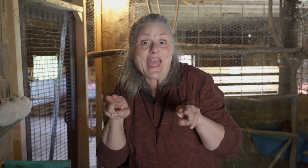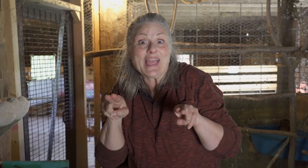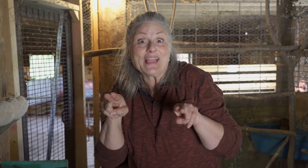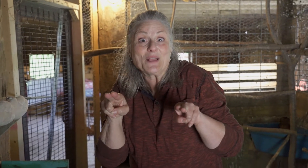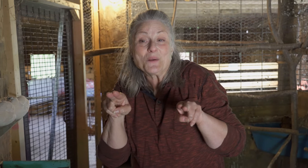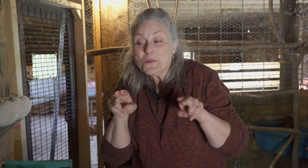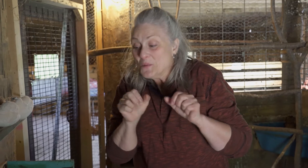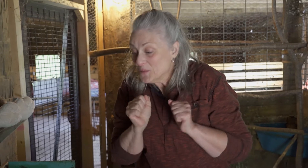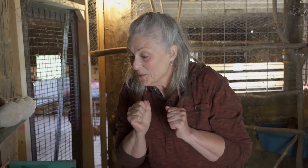I found an egg.